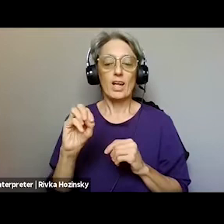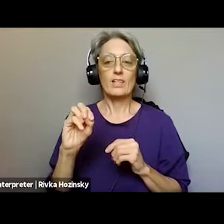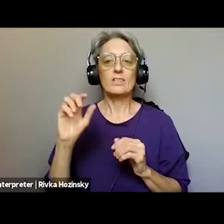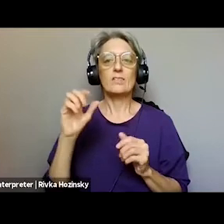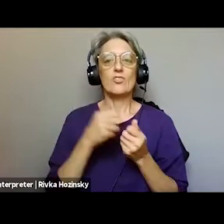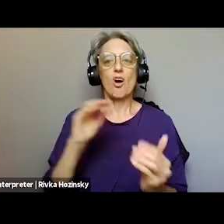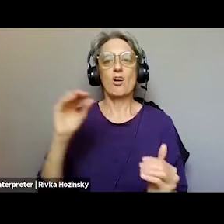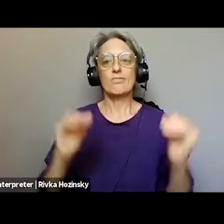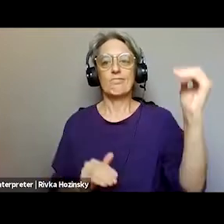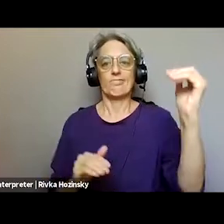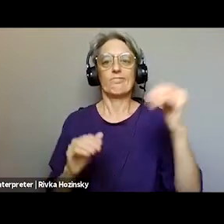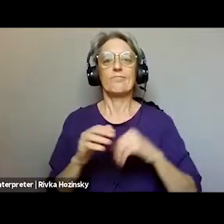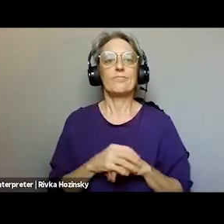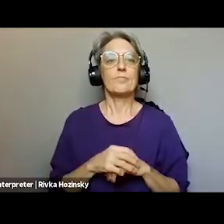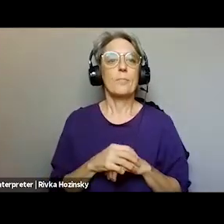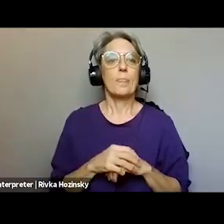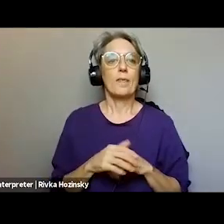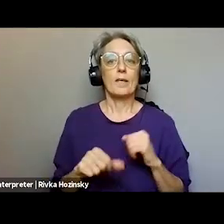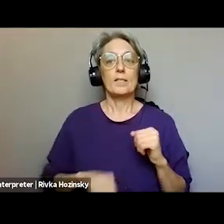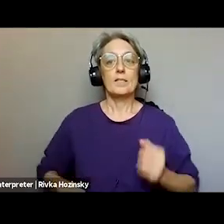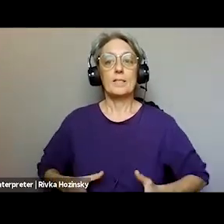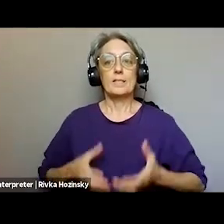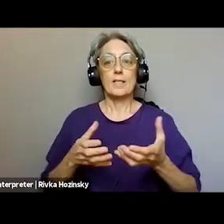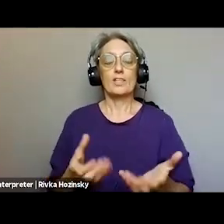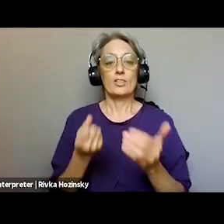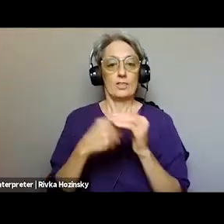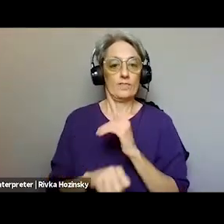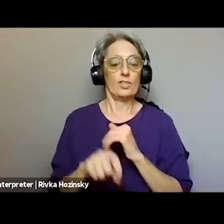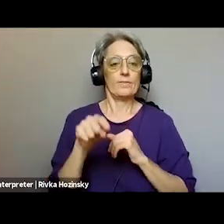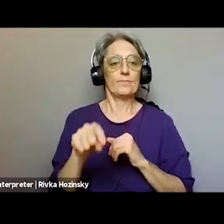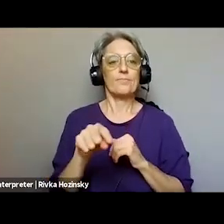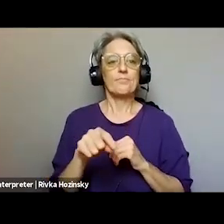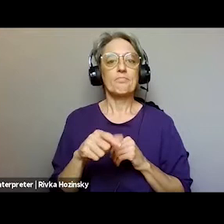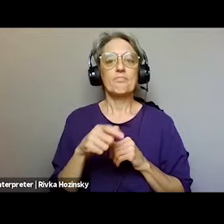we look at cesarean delivery, we see very little difference between white and black women with IDD